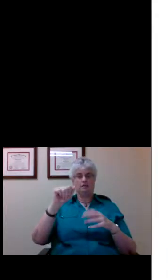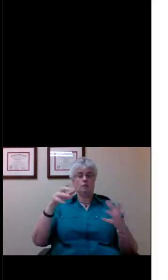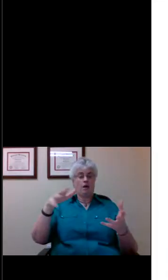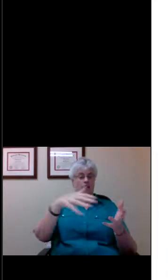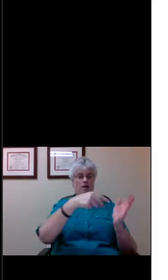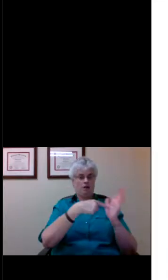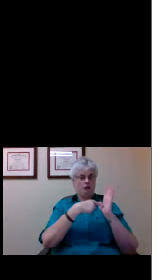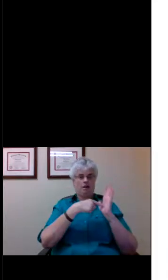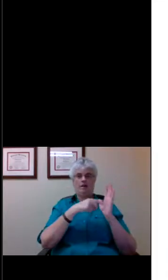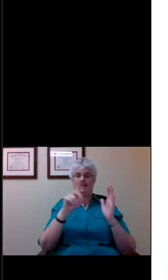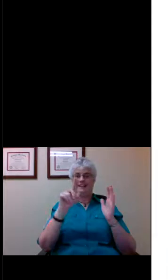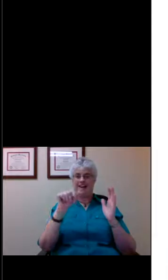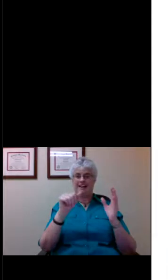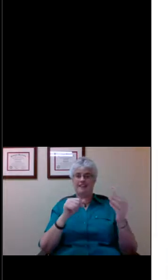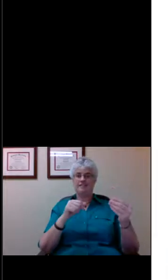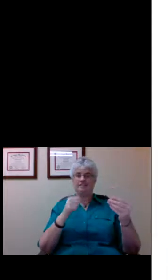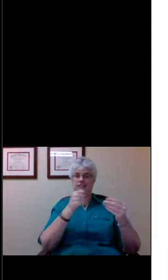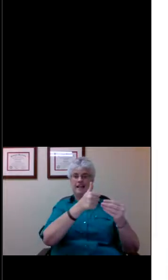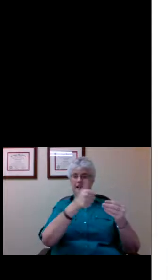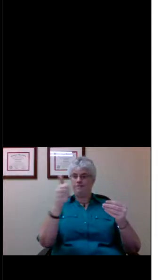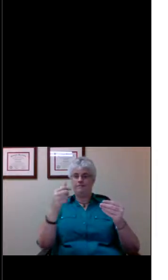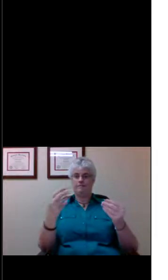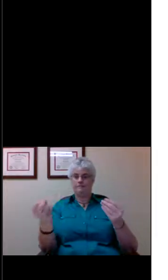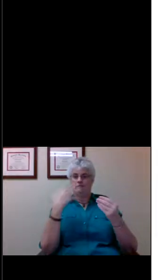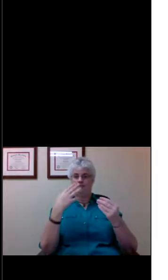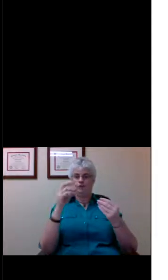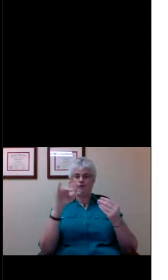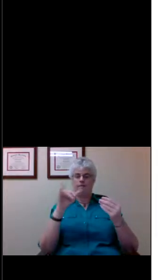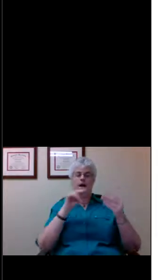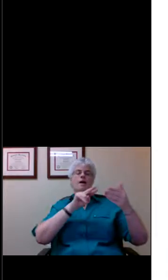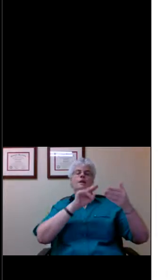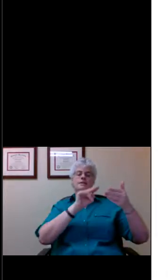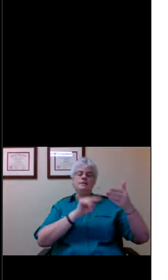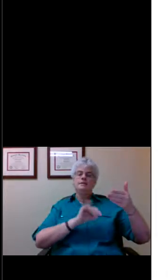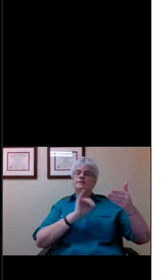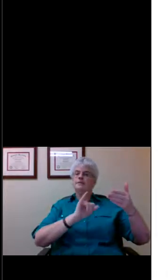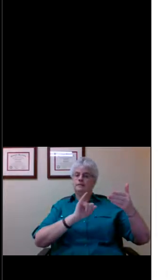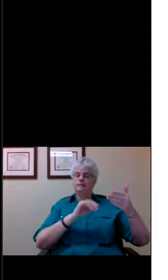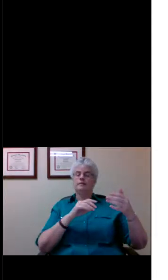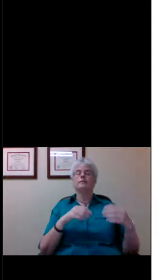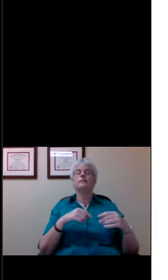staff. We were able to get that thing that they were able to self-provide and